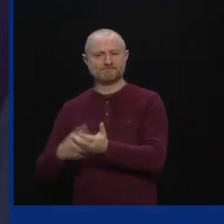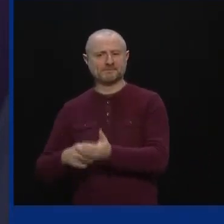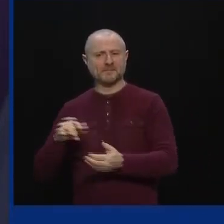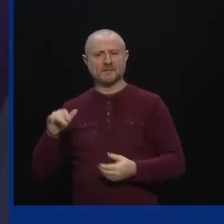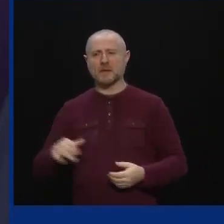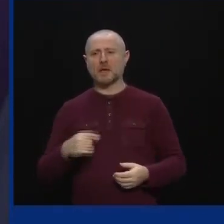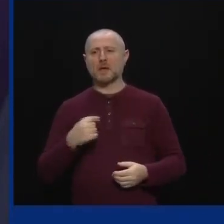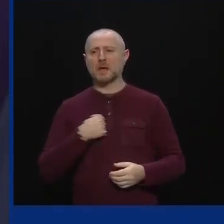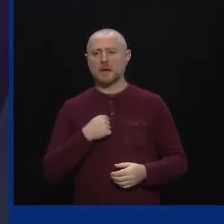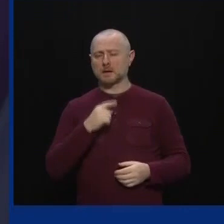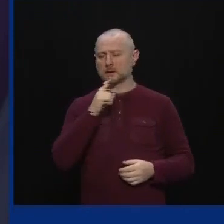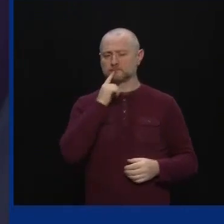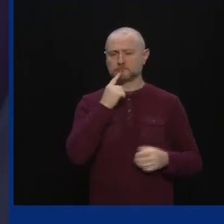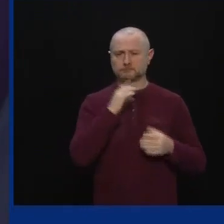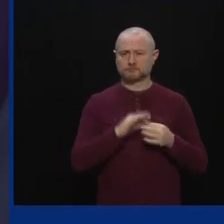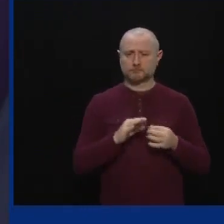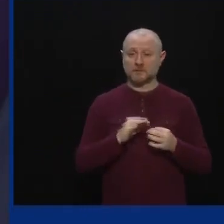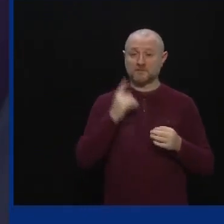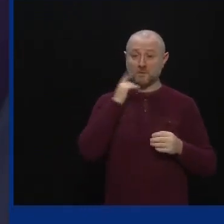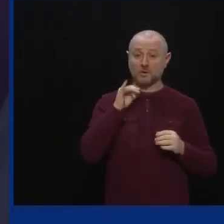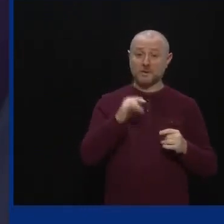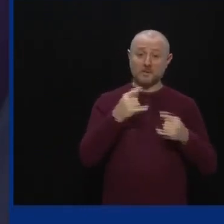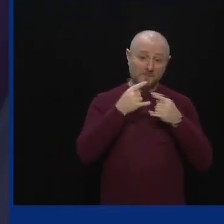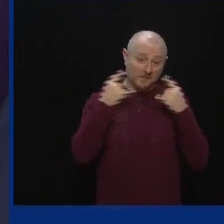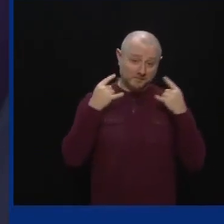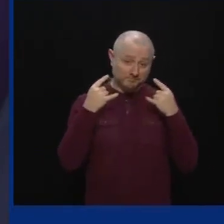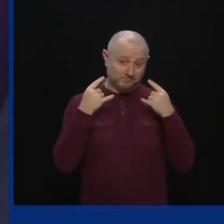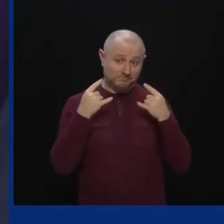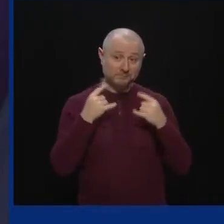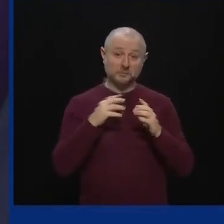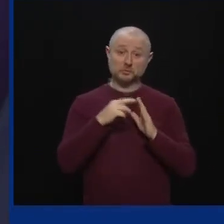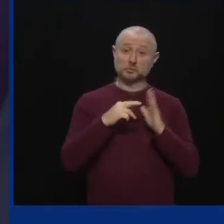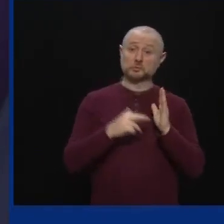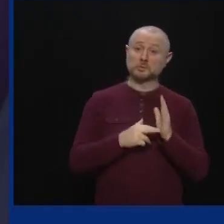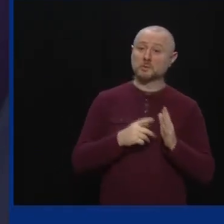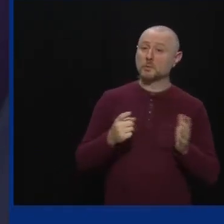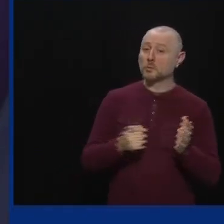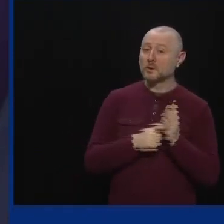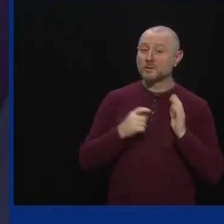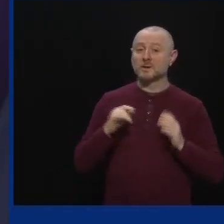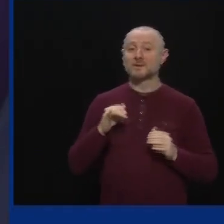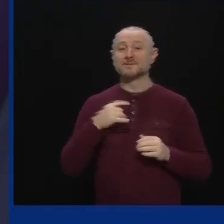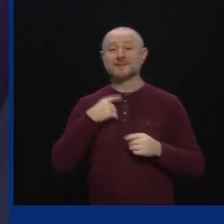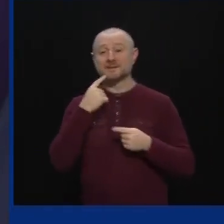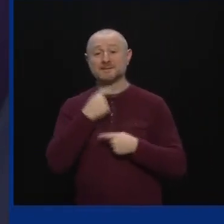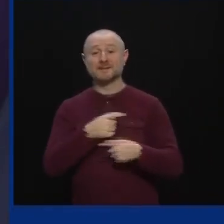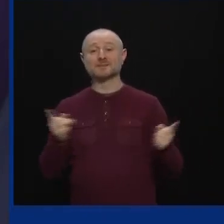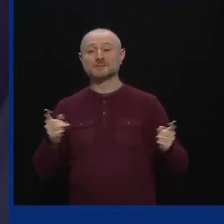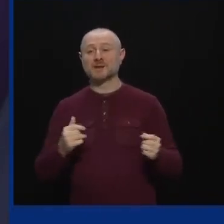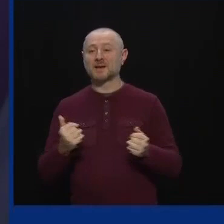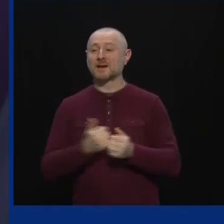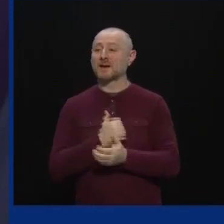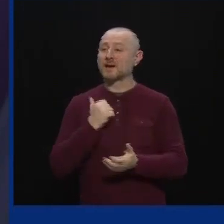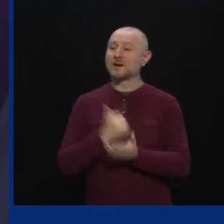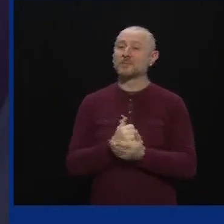THERE'S A LEGISLATIVE SOLUTION TO THAT, SO I'M NOT GOING TO TALK ABOUT LEGISLATIVE